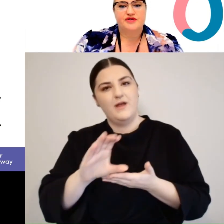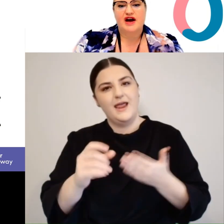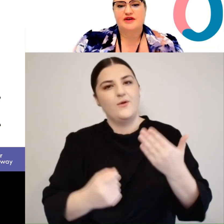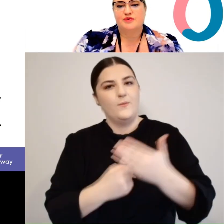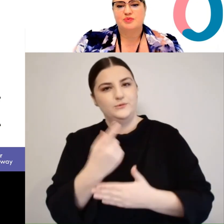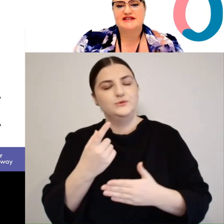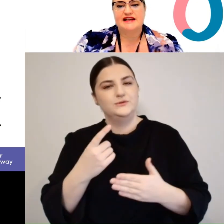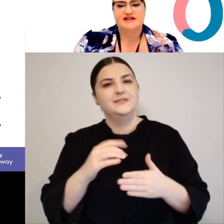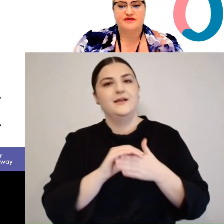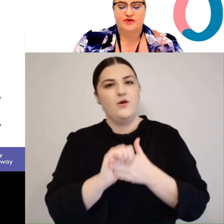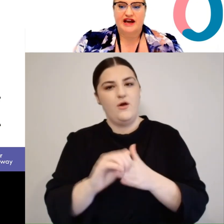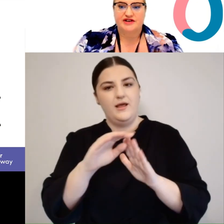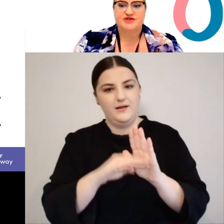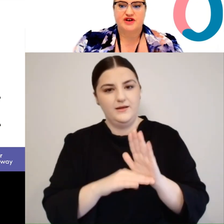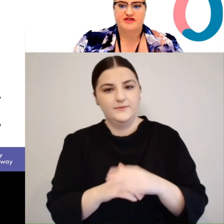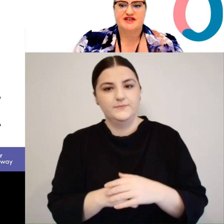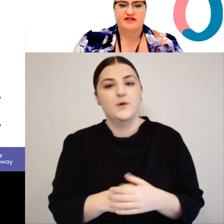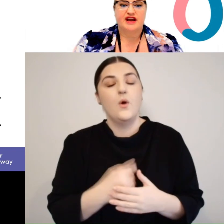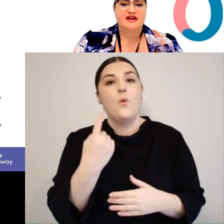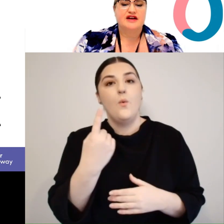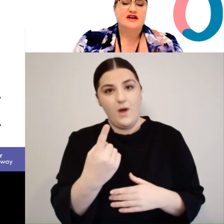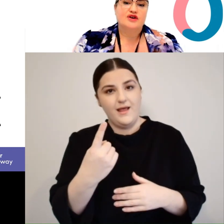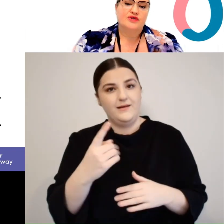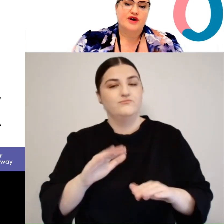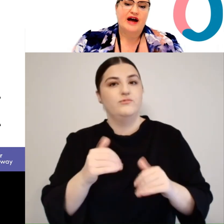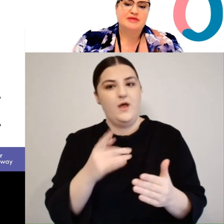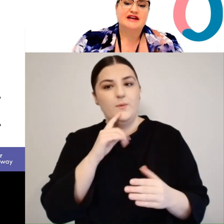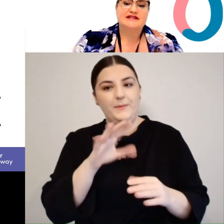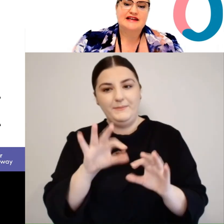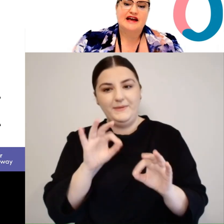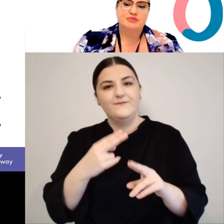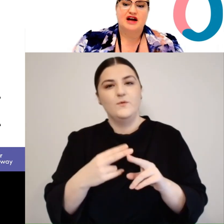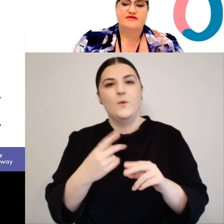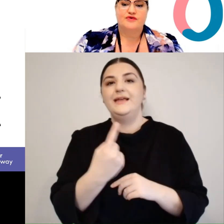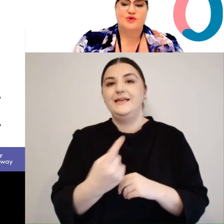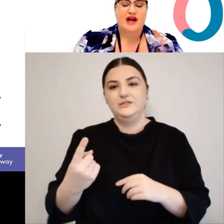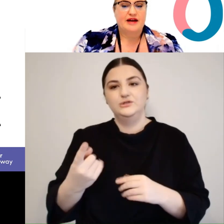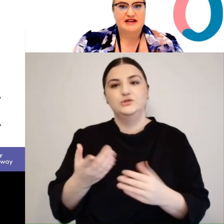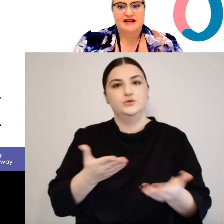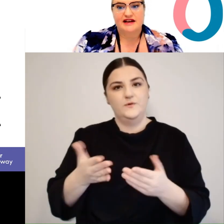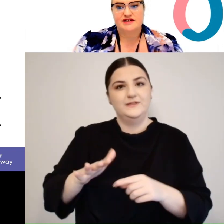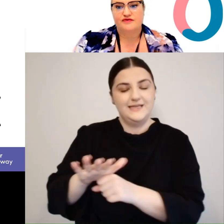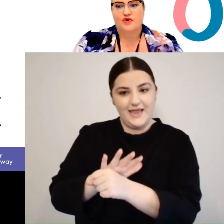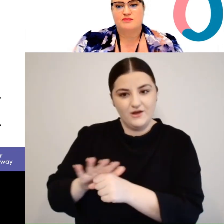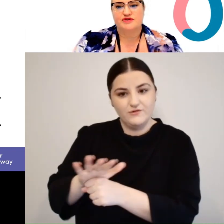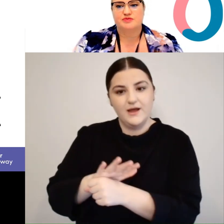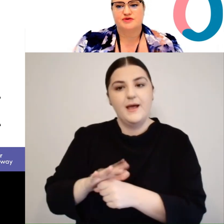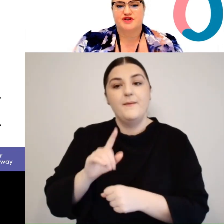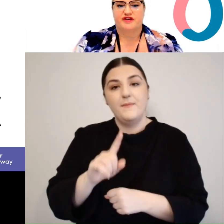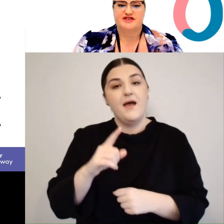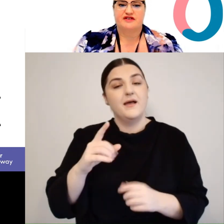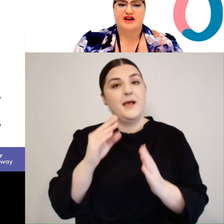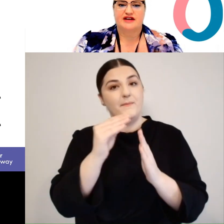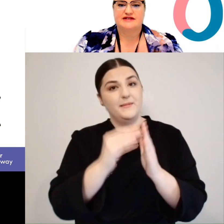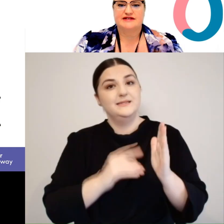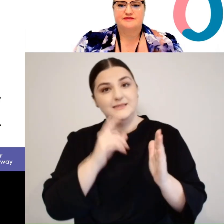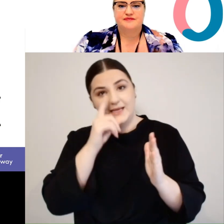One provider will be selected for each service area, although applicants can apply for and be selected for multiple service areas.